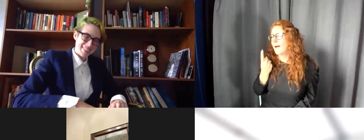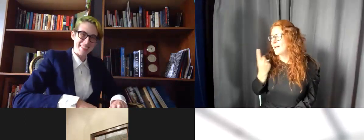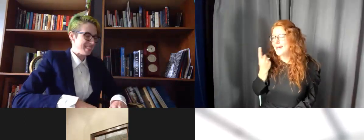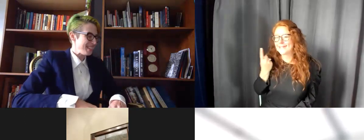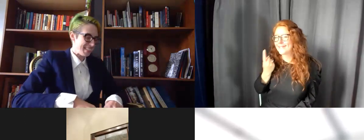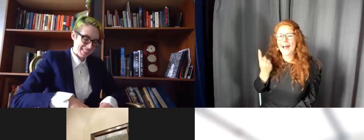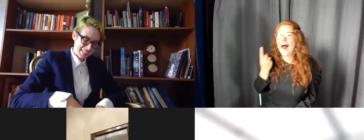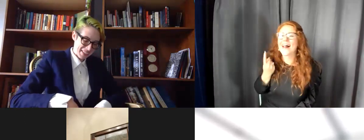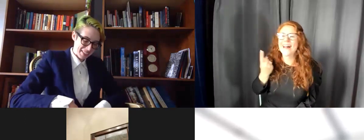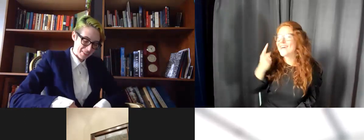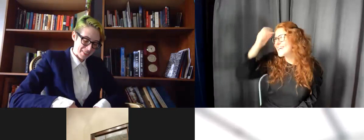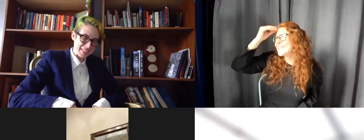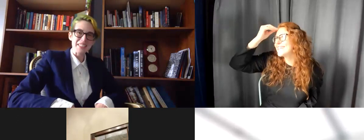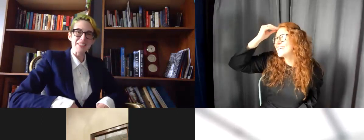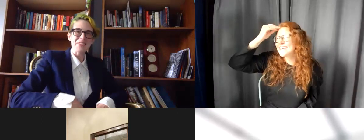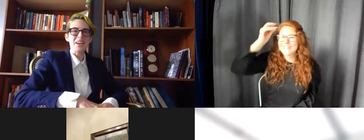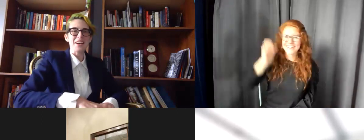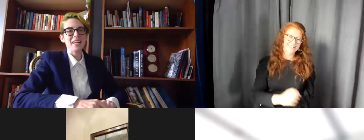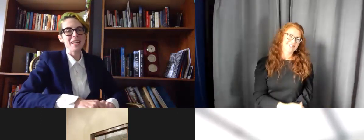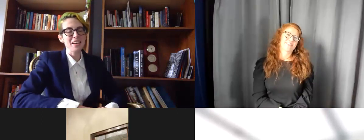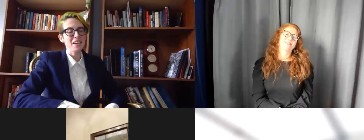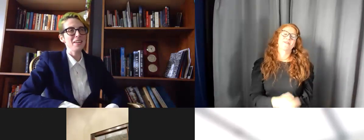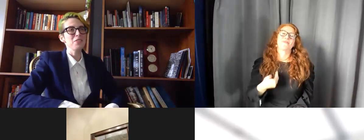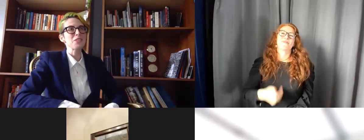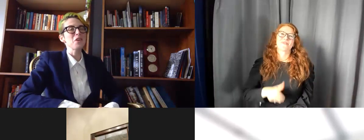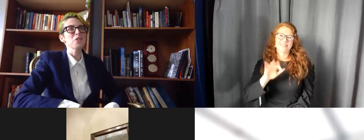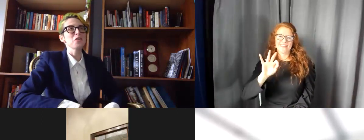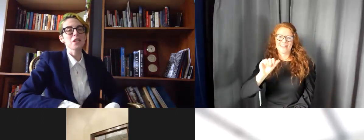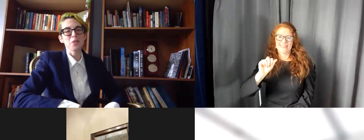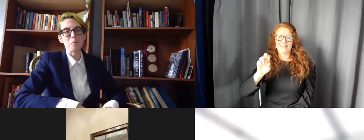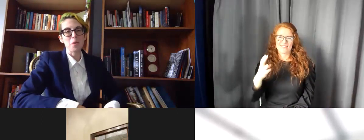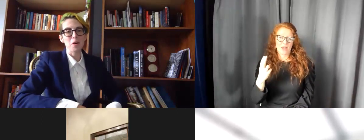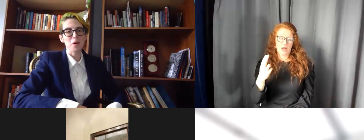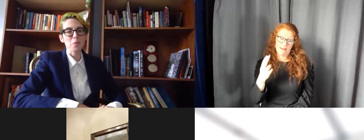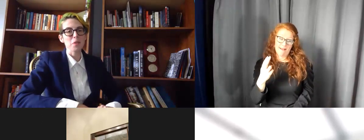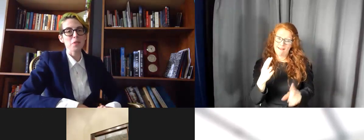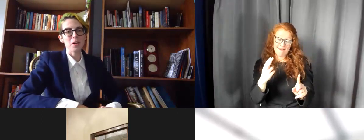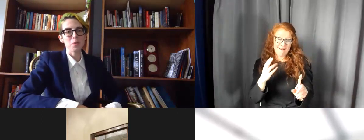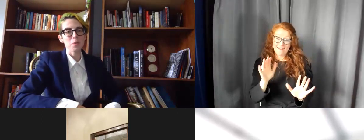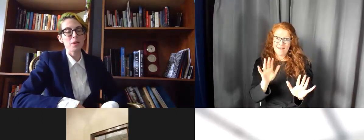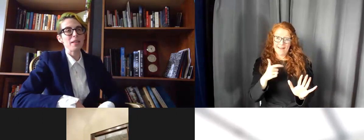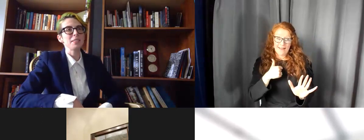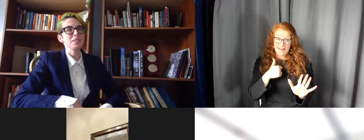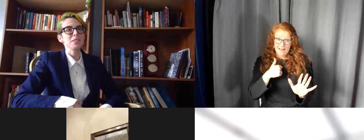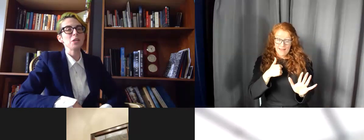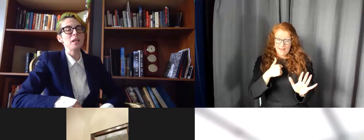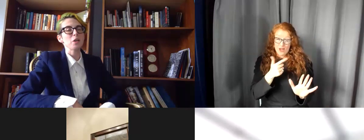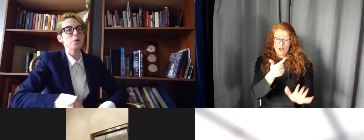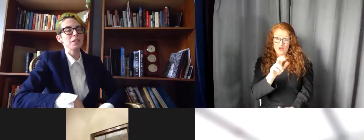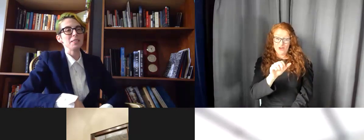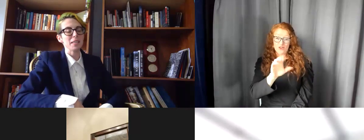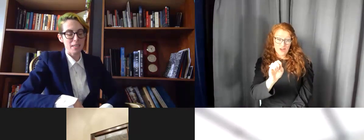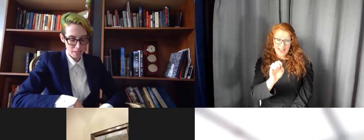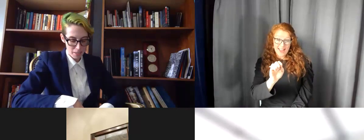Farrah Garland: Yes, so this this is Fara and I. I first of all could not agree more with with what Grace so eloquently said